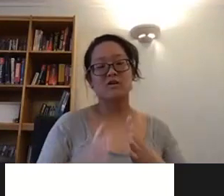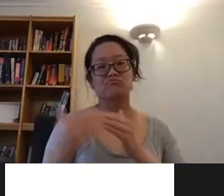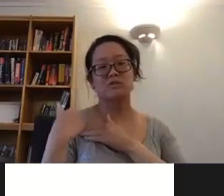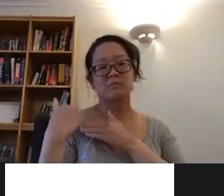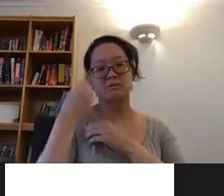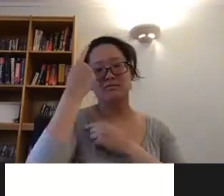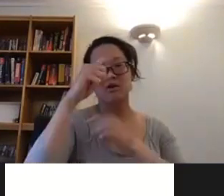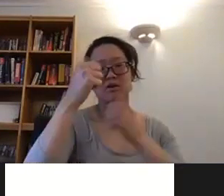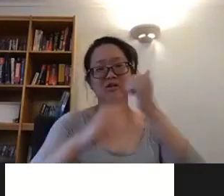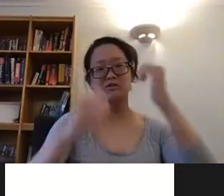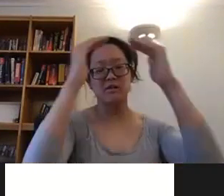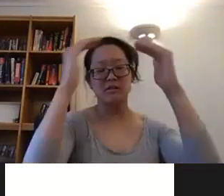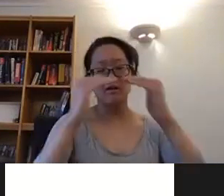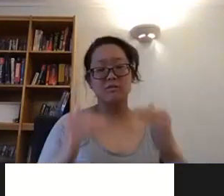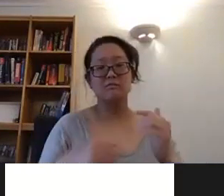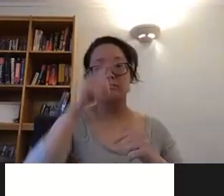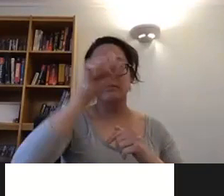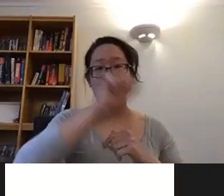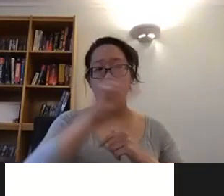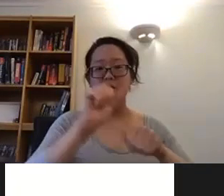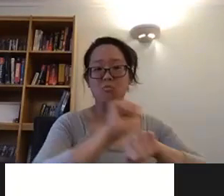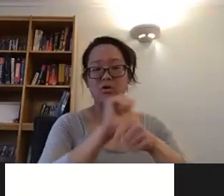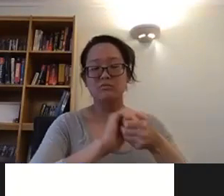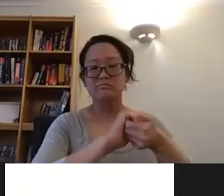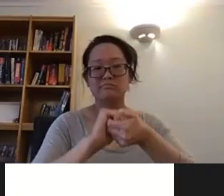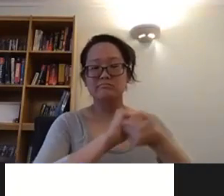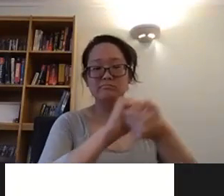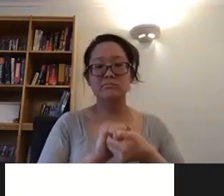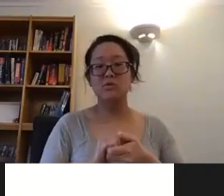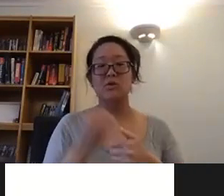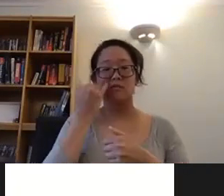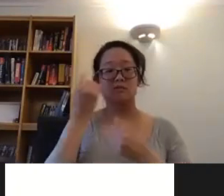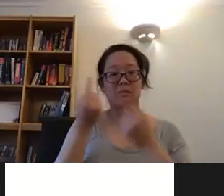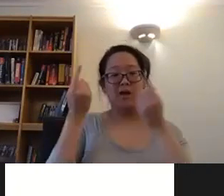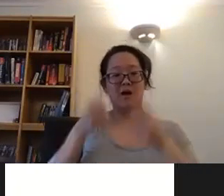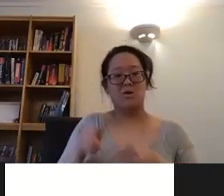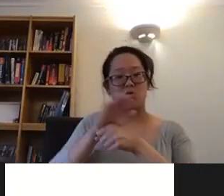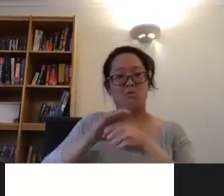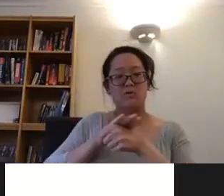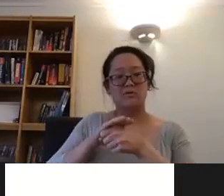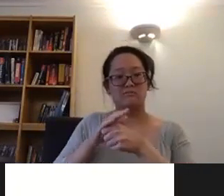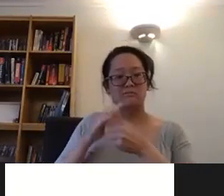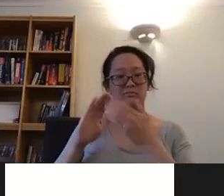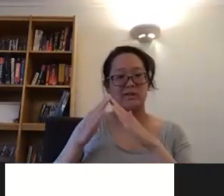And they need to find leaders that would be responsible for all the different levels to work as a team.